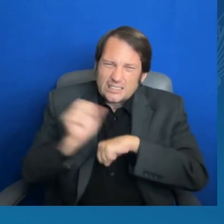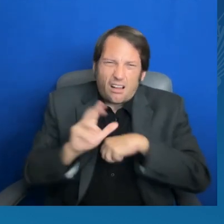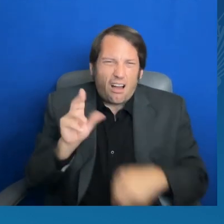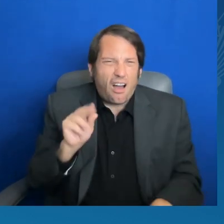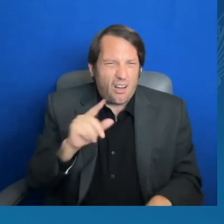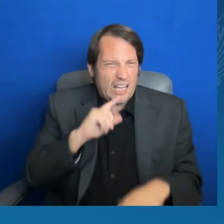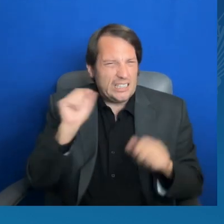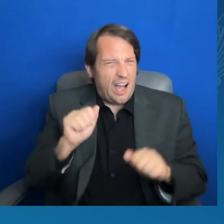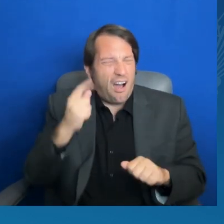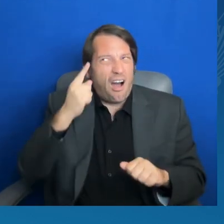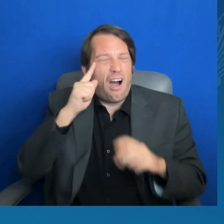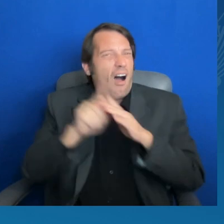Ms. Ferrell-Zabala: Absolutely.